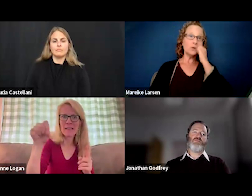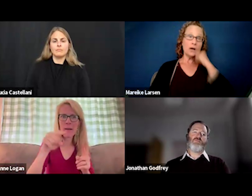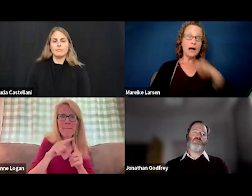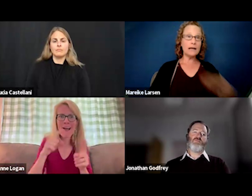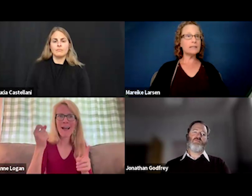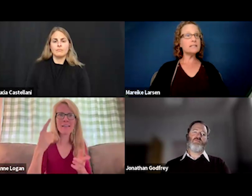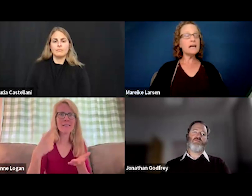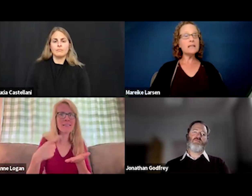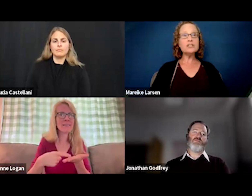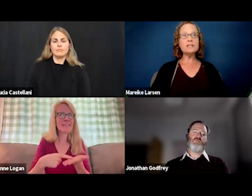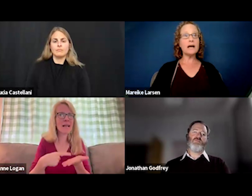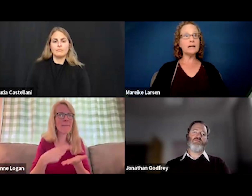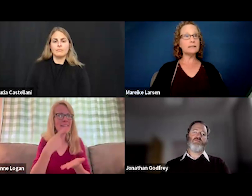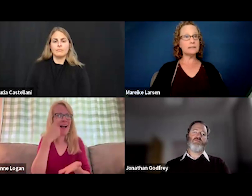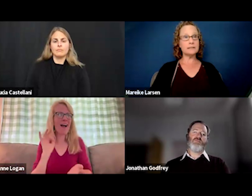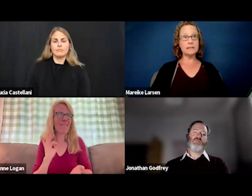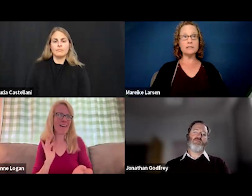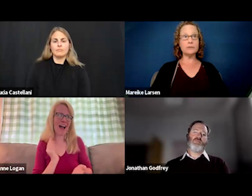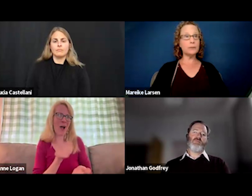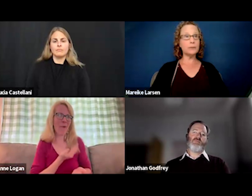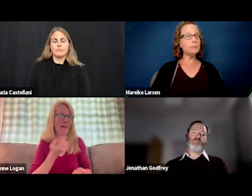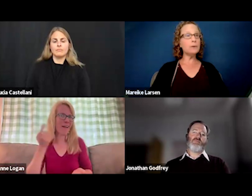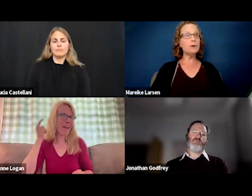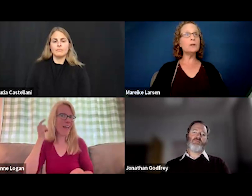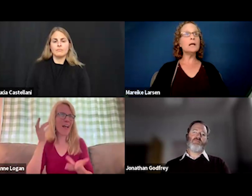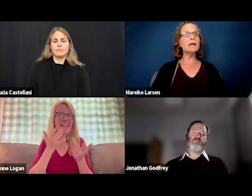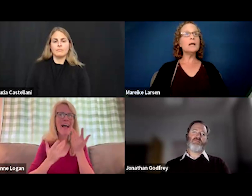we're highly intelligent, highly successful people.